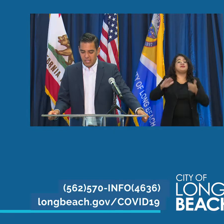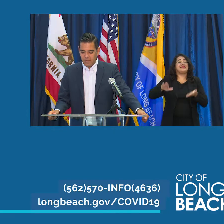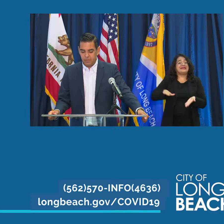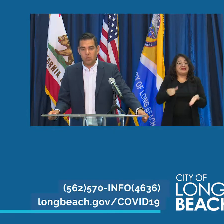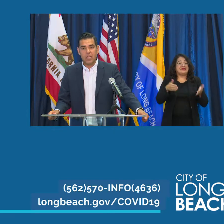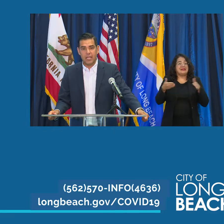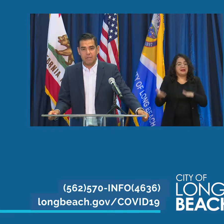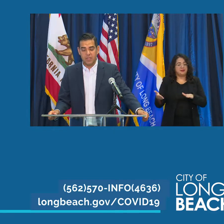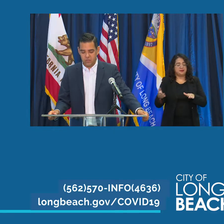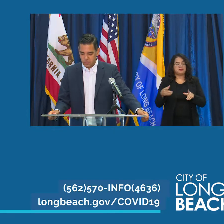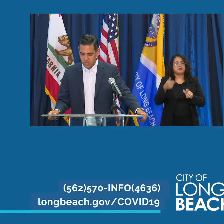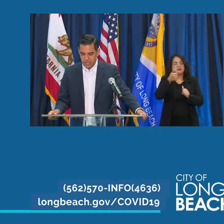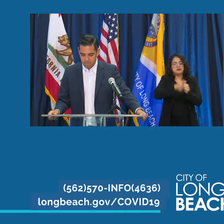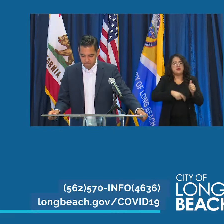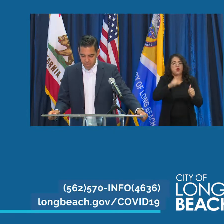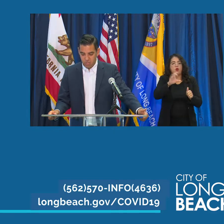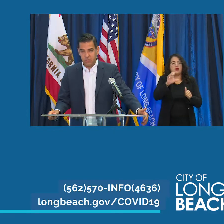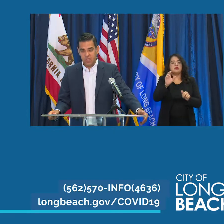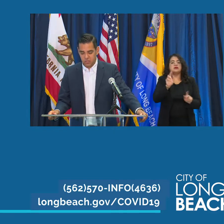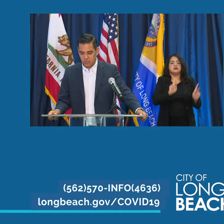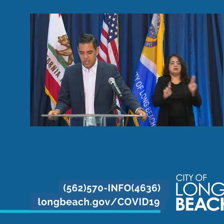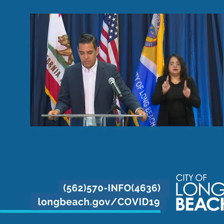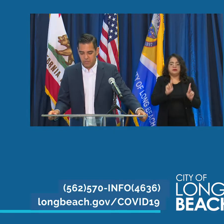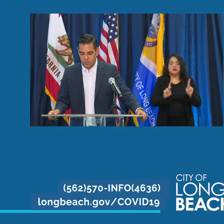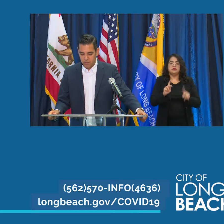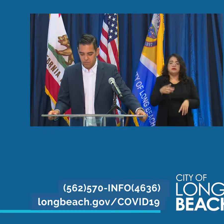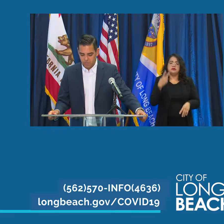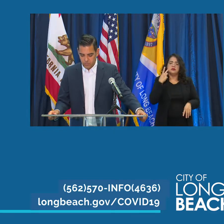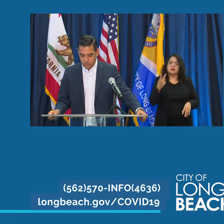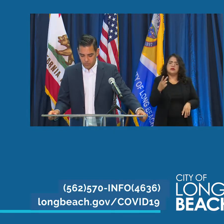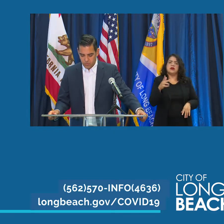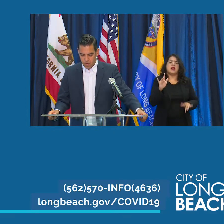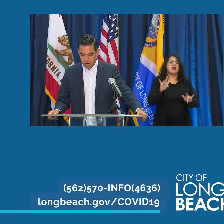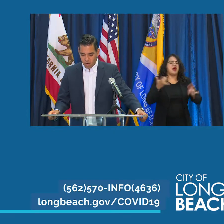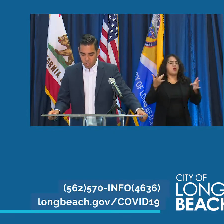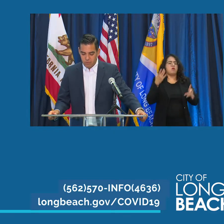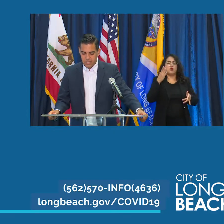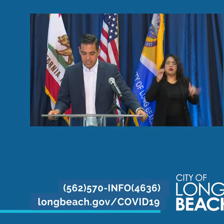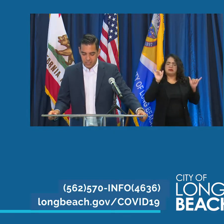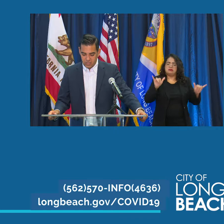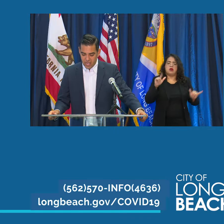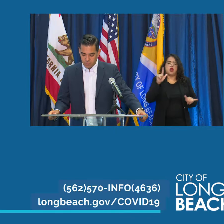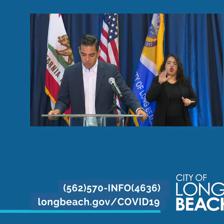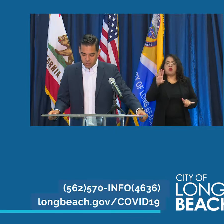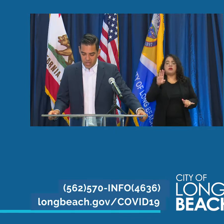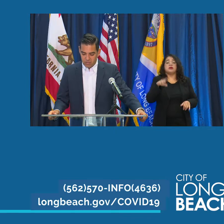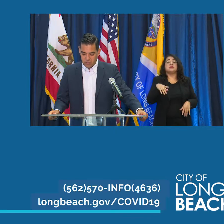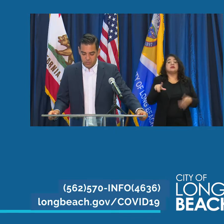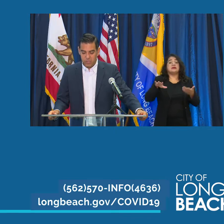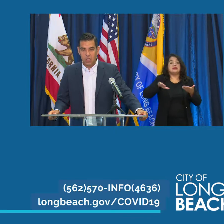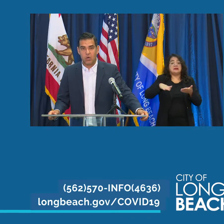light blue line in the slide, and you've seen the slide before. Our COVID-19 deaths per a hundred thousand is below